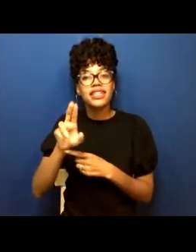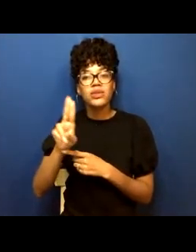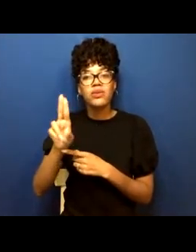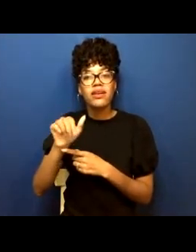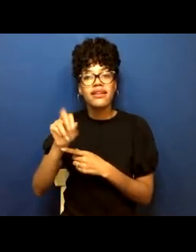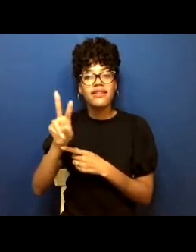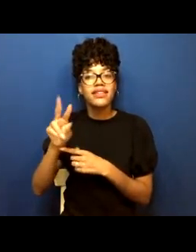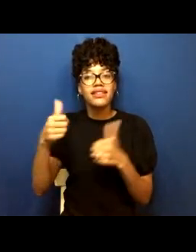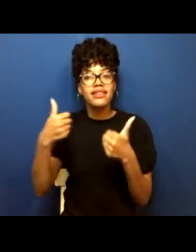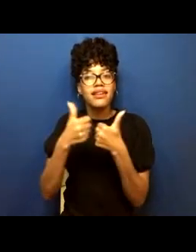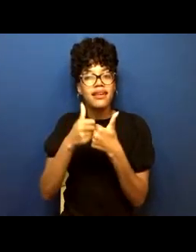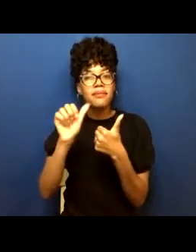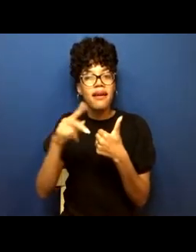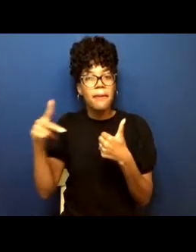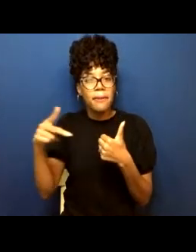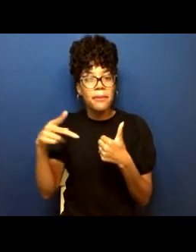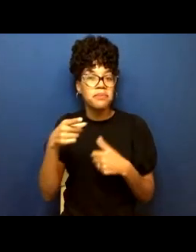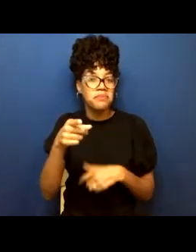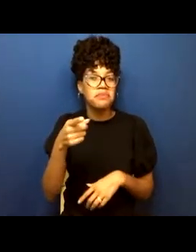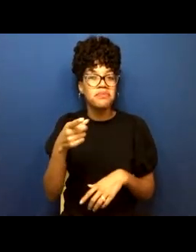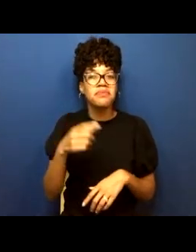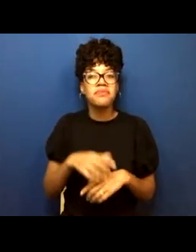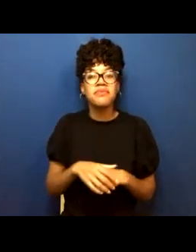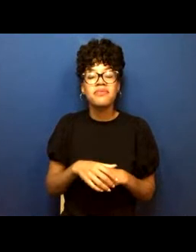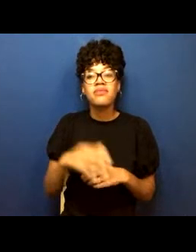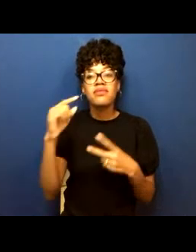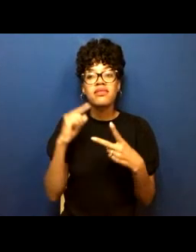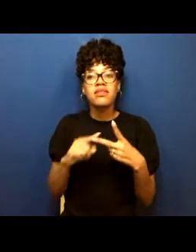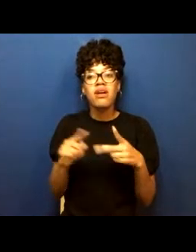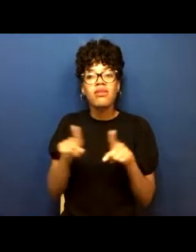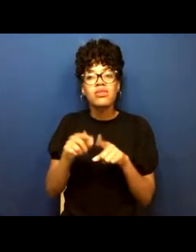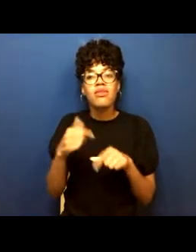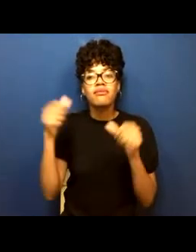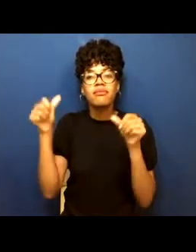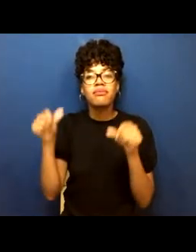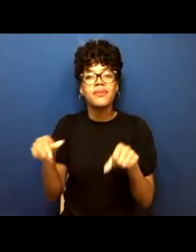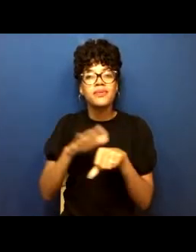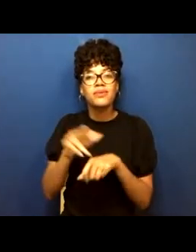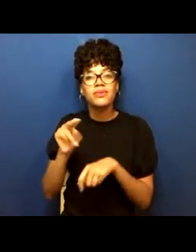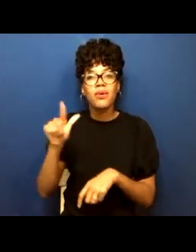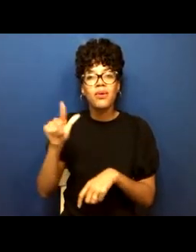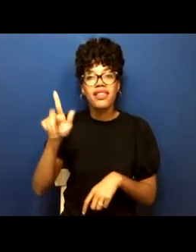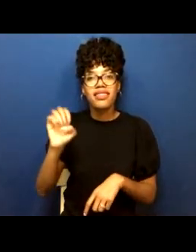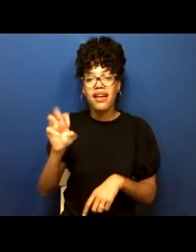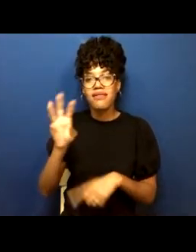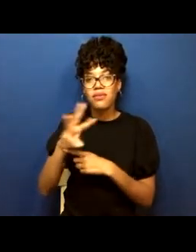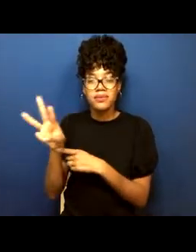The link is also shared in the NOAA Live announcement webpage. And I look forward to hearing your questions.